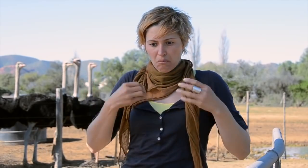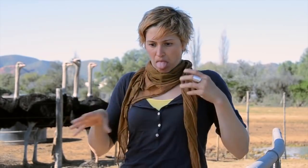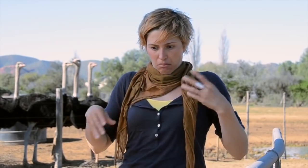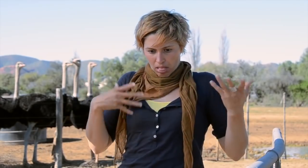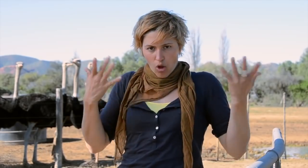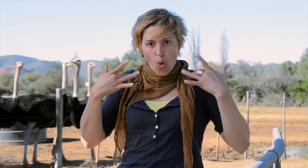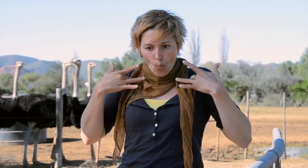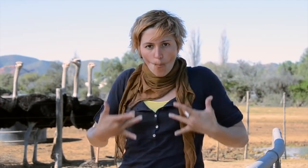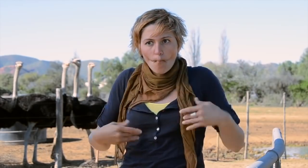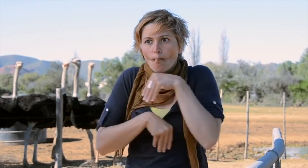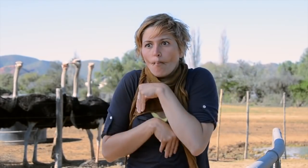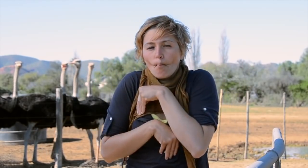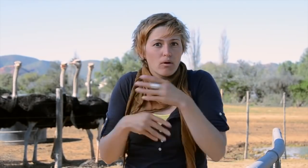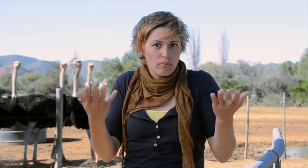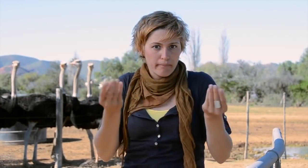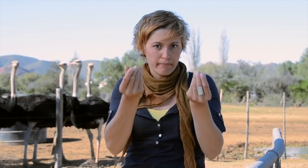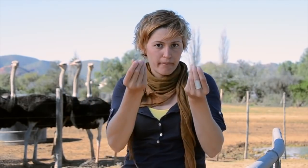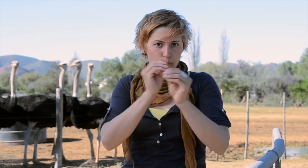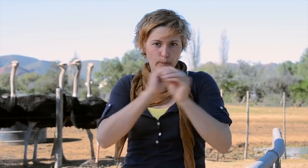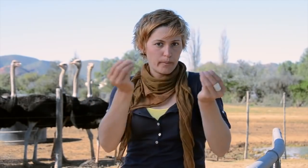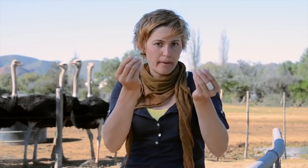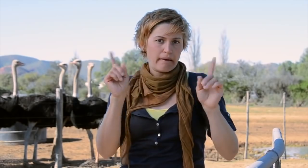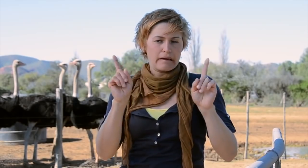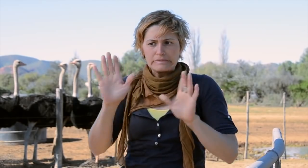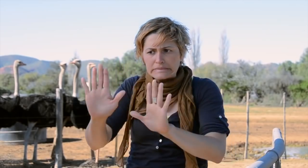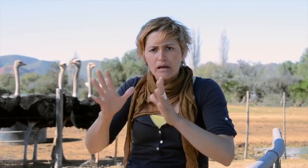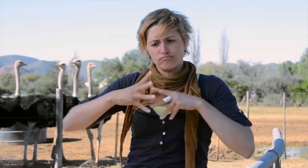export industry as the feathers are very valuable.